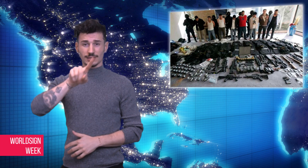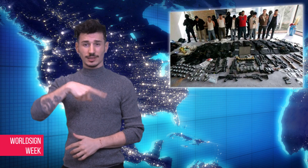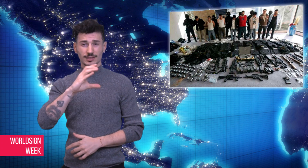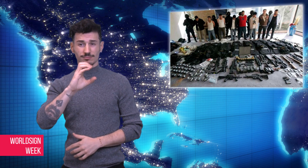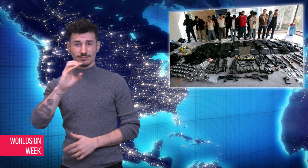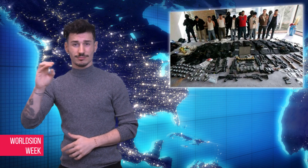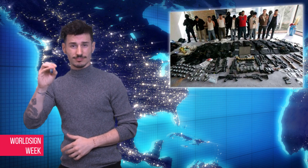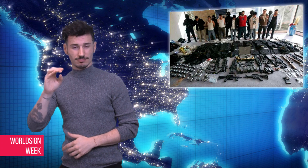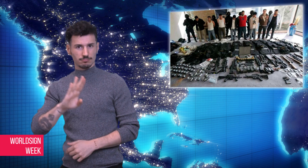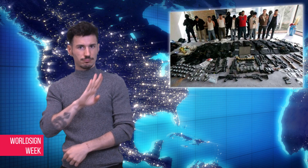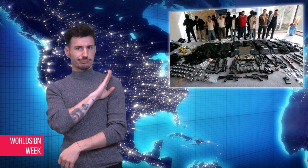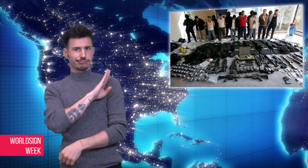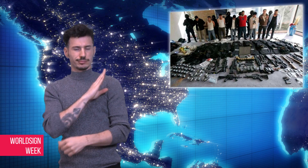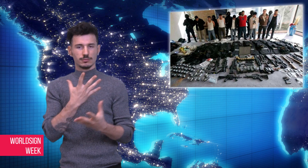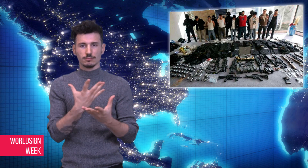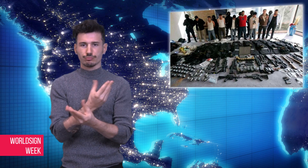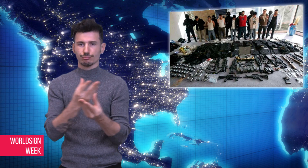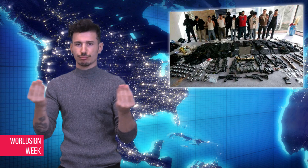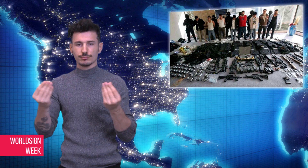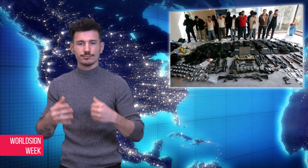homicides in 2018 alone.